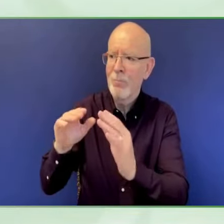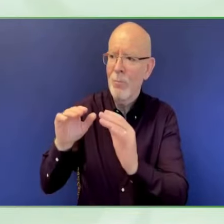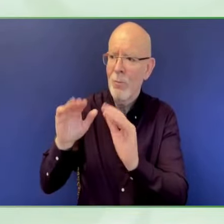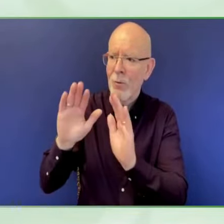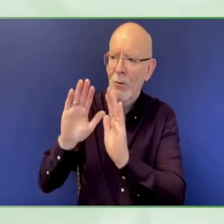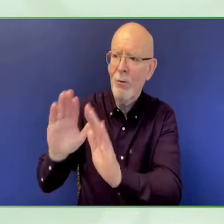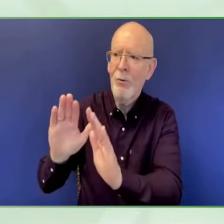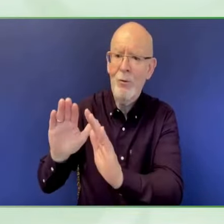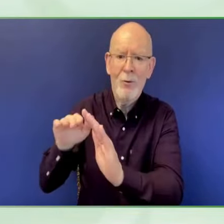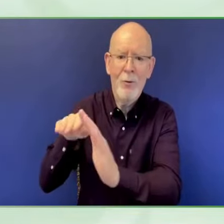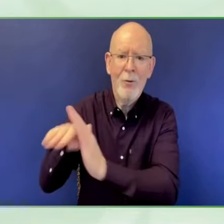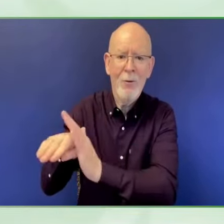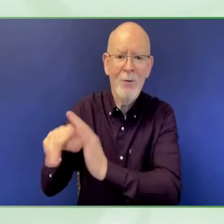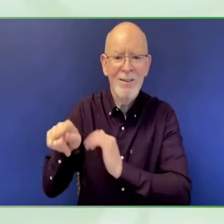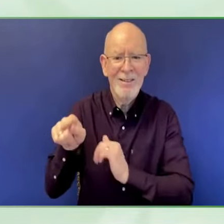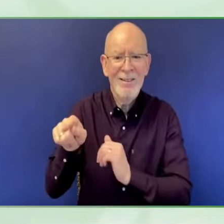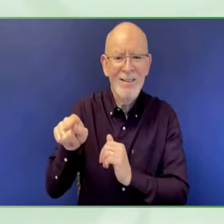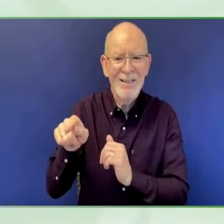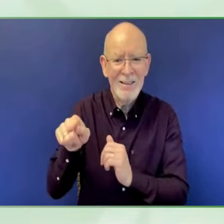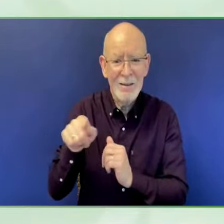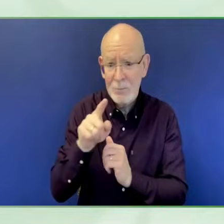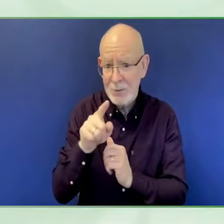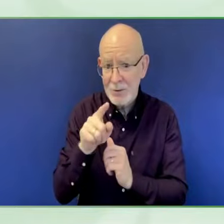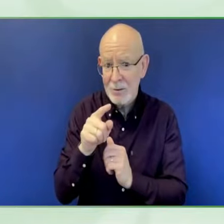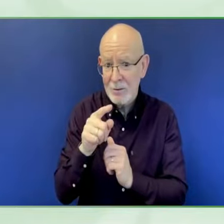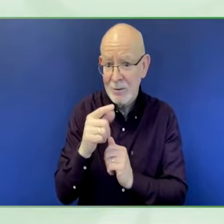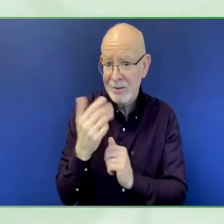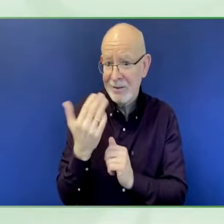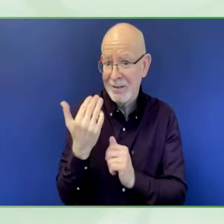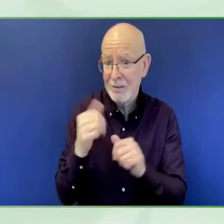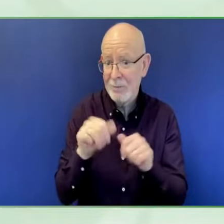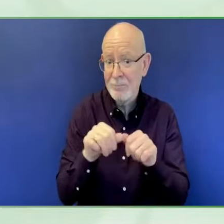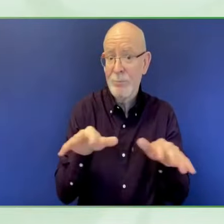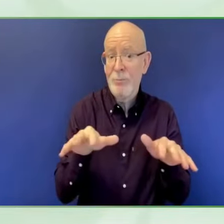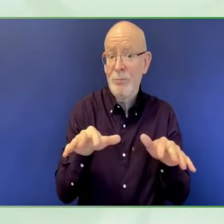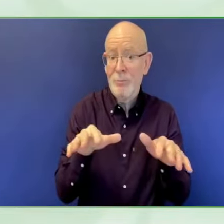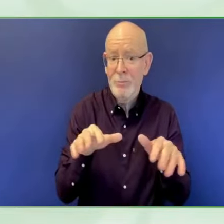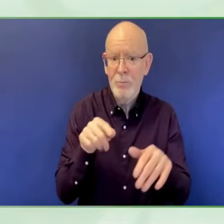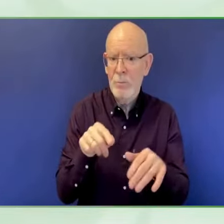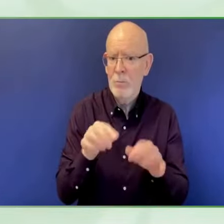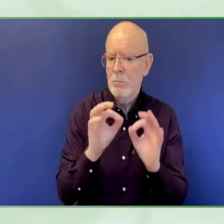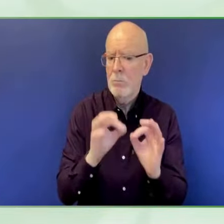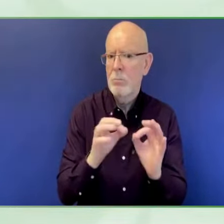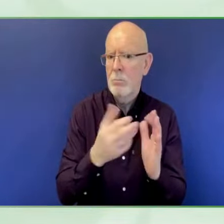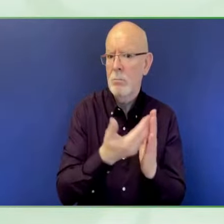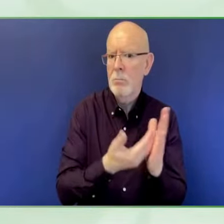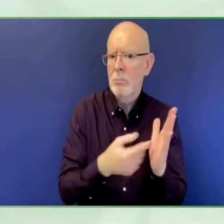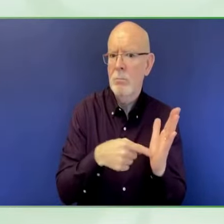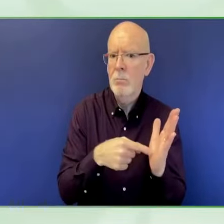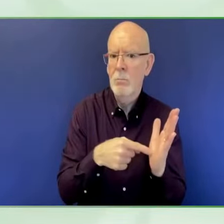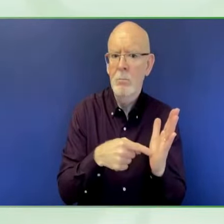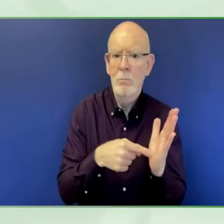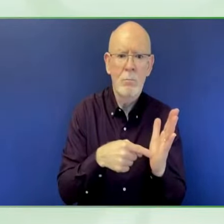the European commission, and in semi-other countries we see islands of excellence.